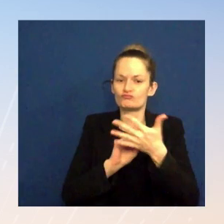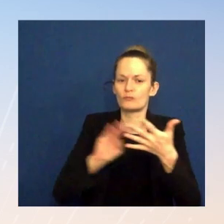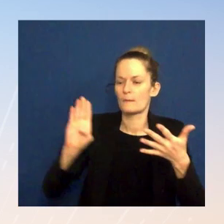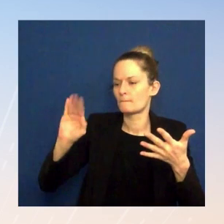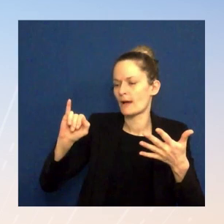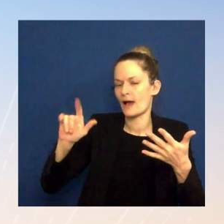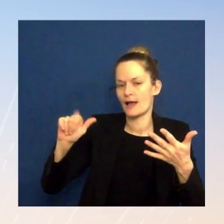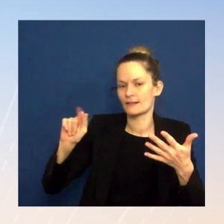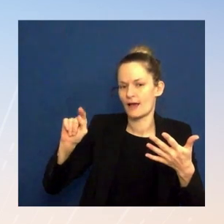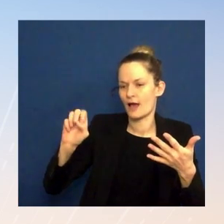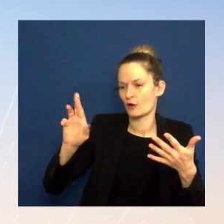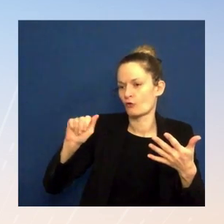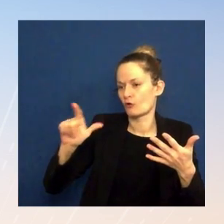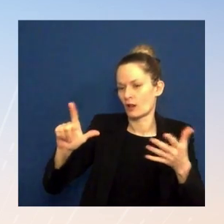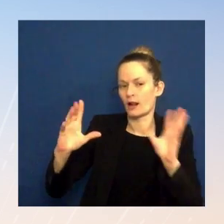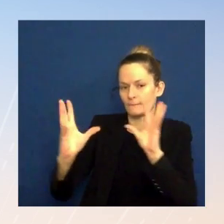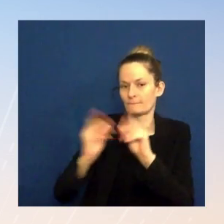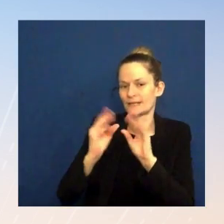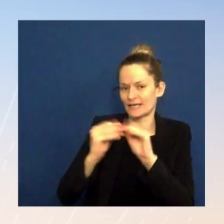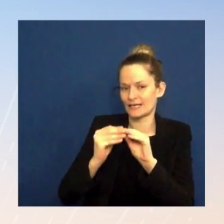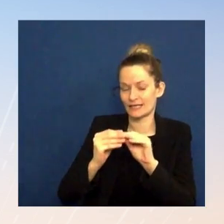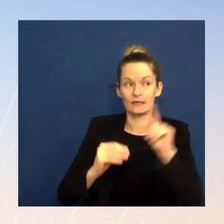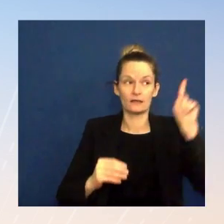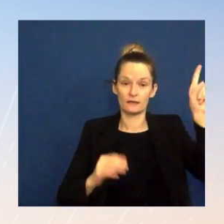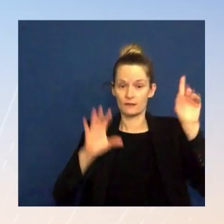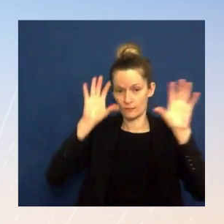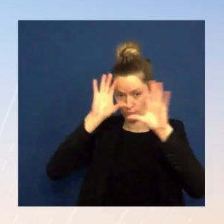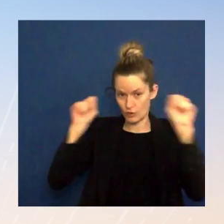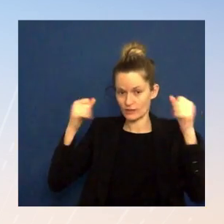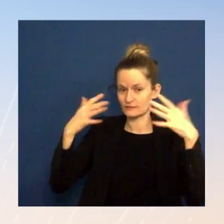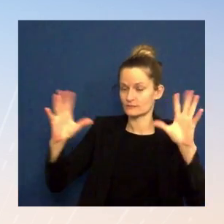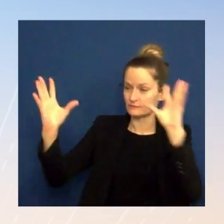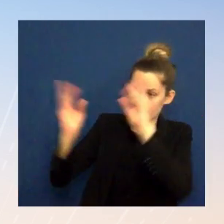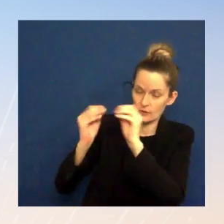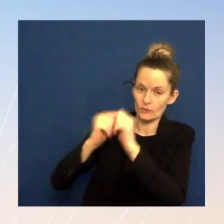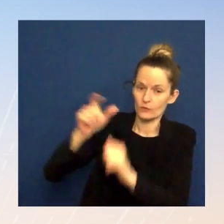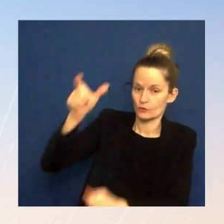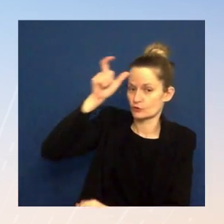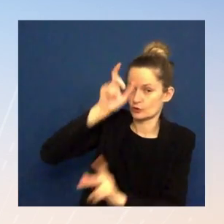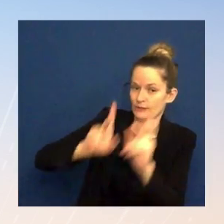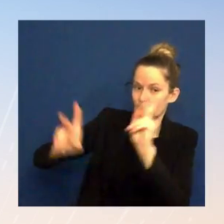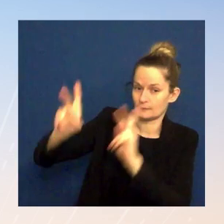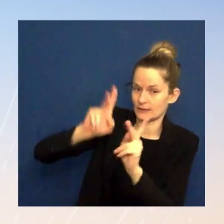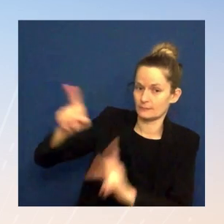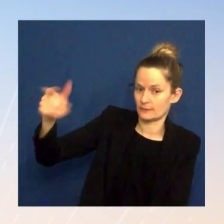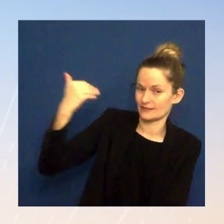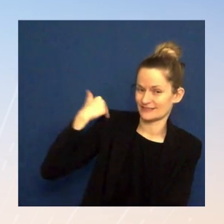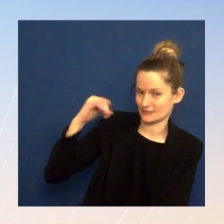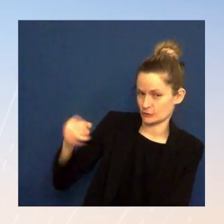he met with his Turkish counterparts last -- when he was -- in June on his first foreign trip. But I don't have anything to predict quite yet.